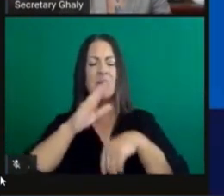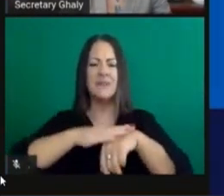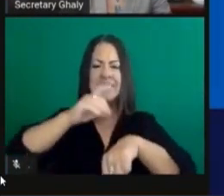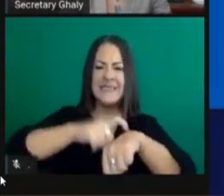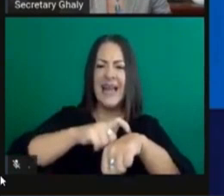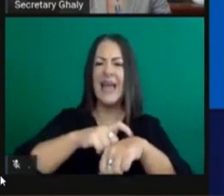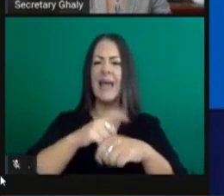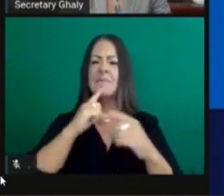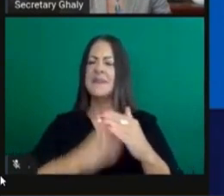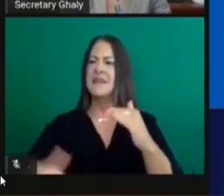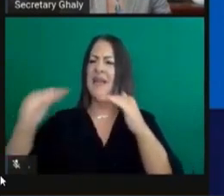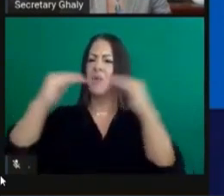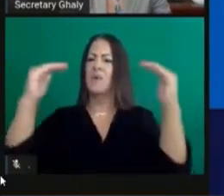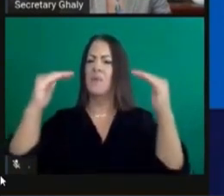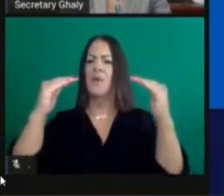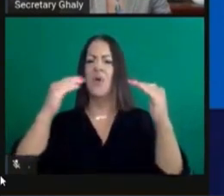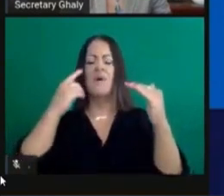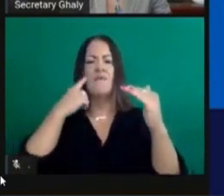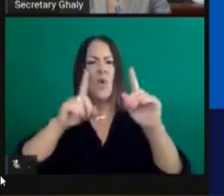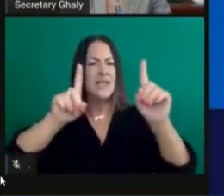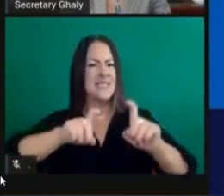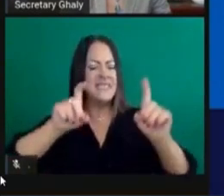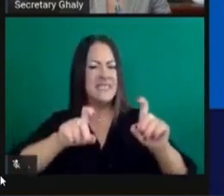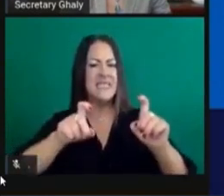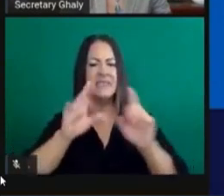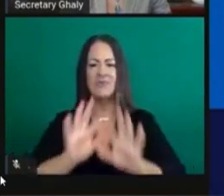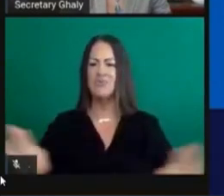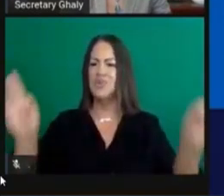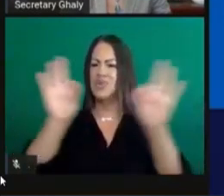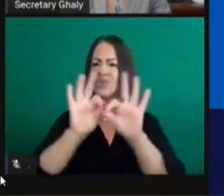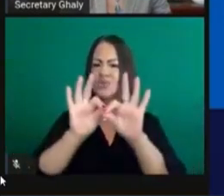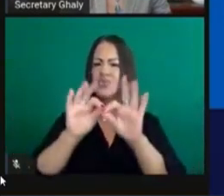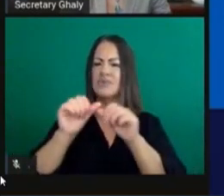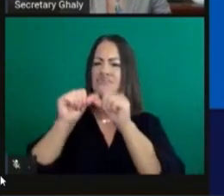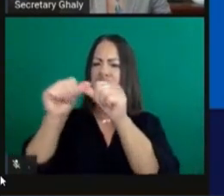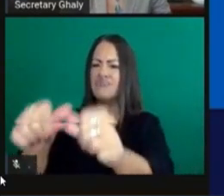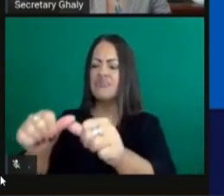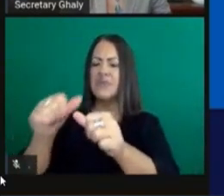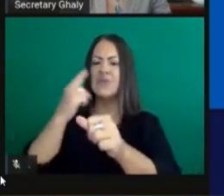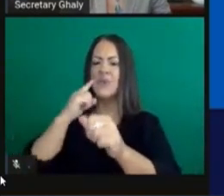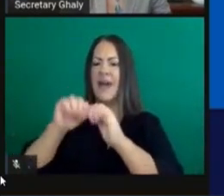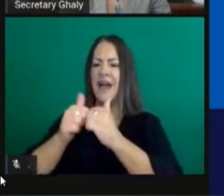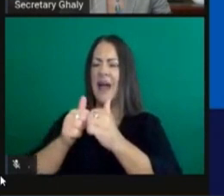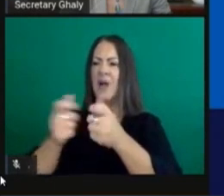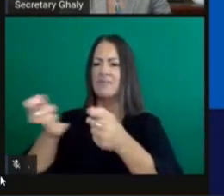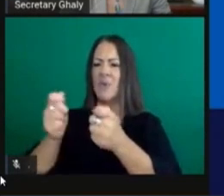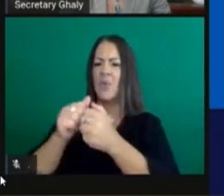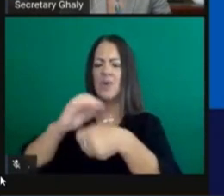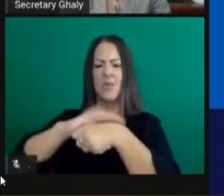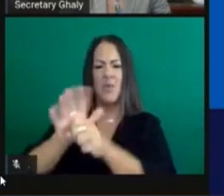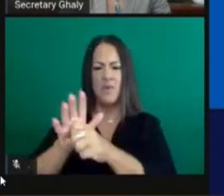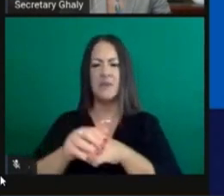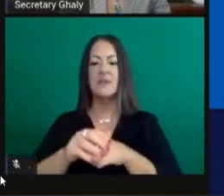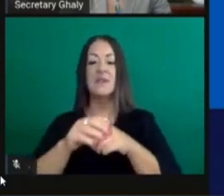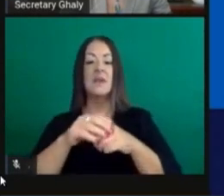IT'S VERY IMPORTANT TO US THAT OUR TESTING IS ACCESSIBLE, TIMELY, AND EQUITABLE. IT'S CRITICAL TO OUR CONTINUED